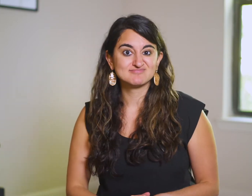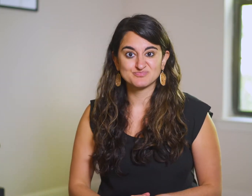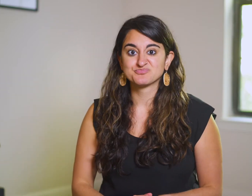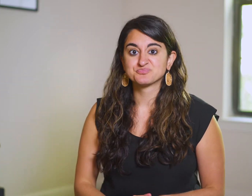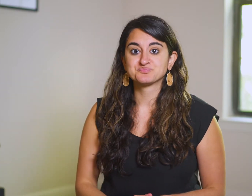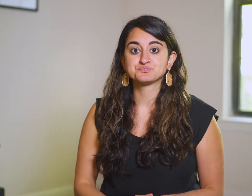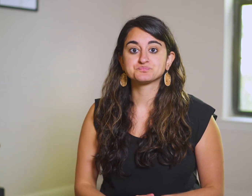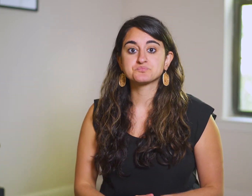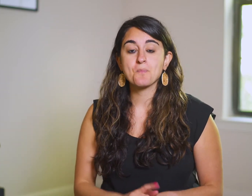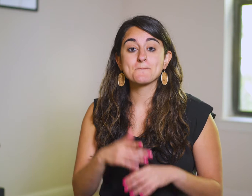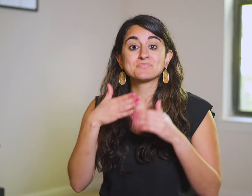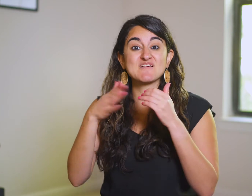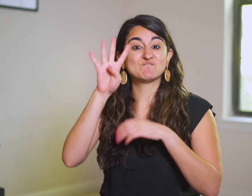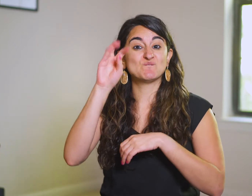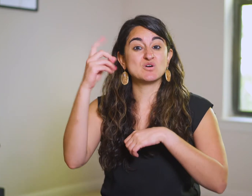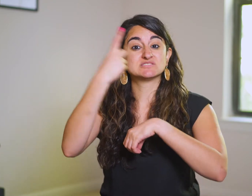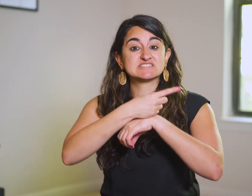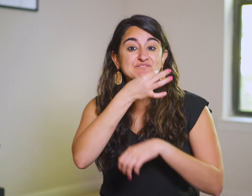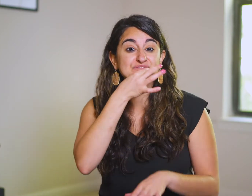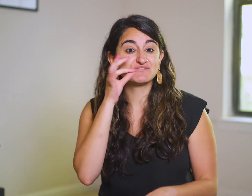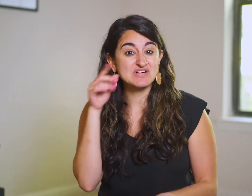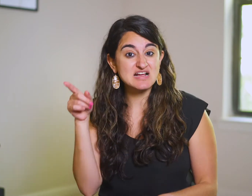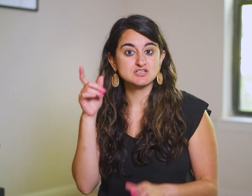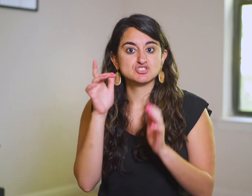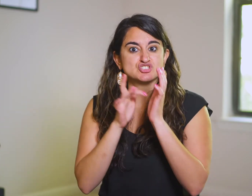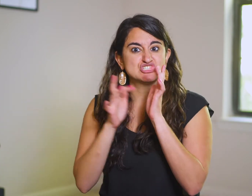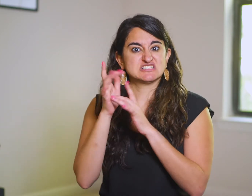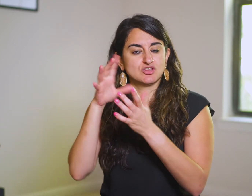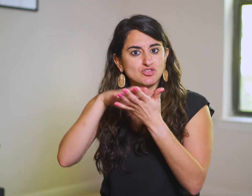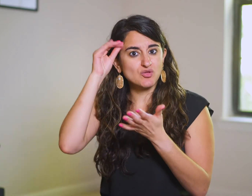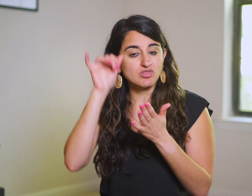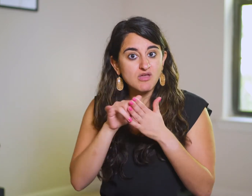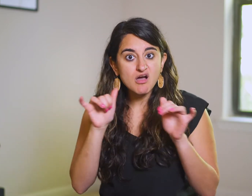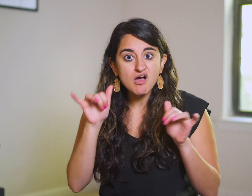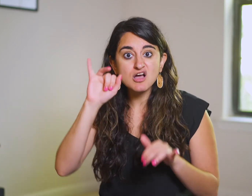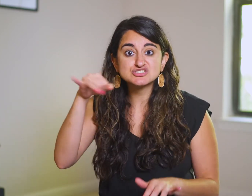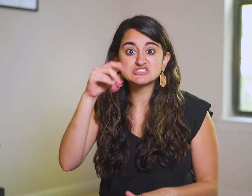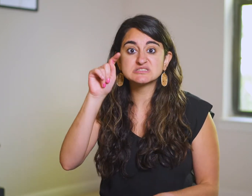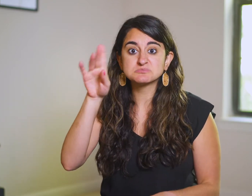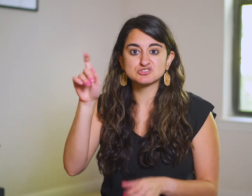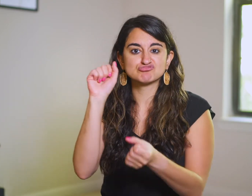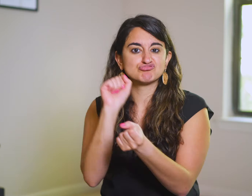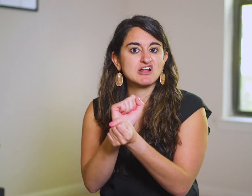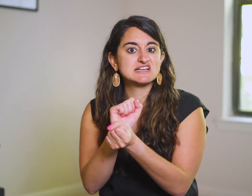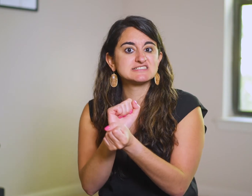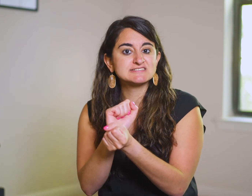After His forty-day fast, He learns JTB has been arrested